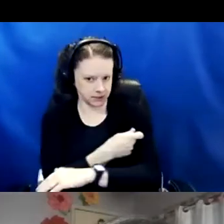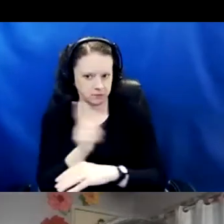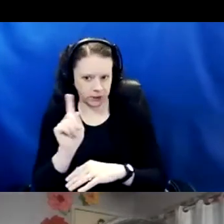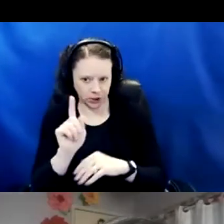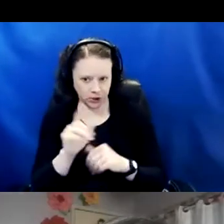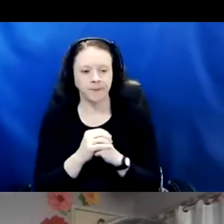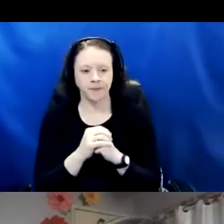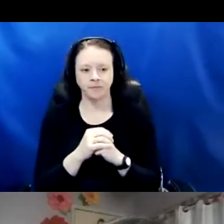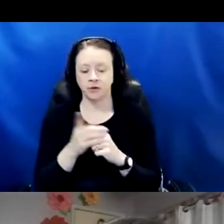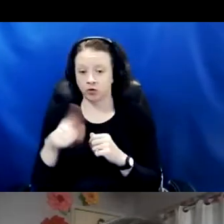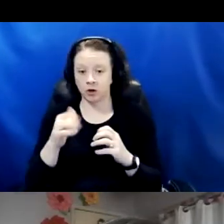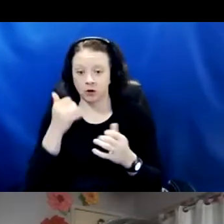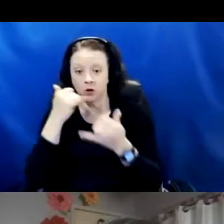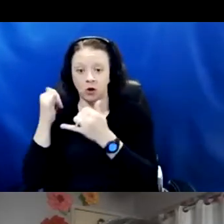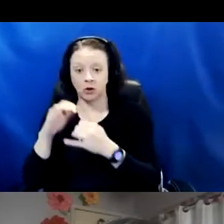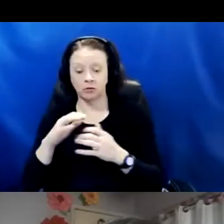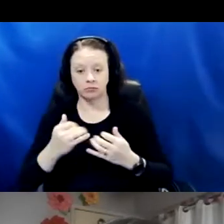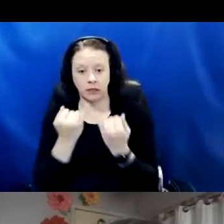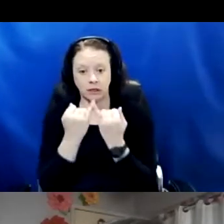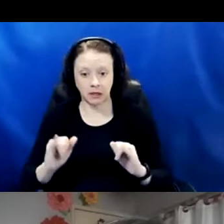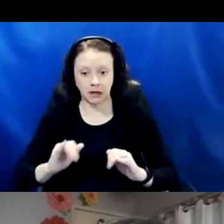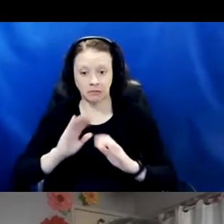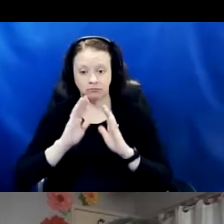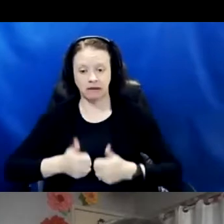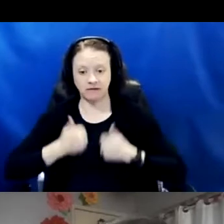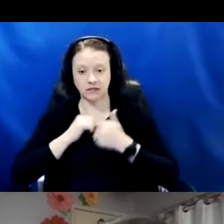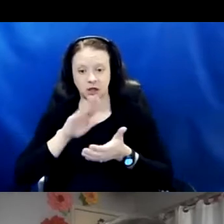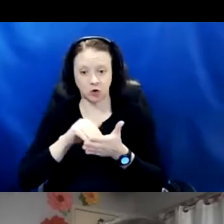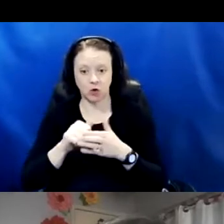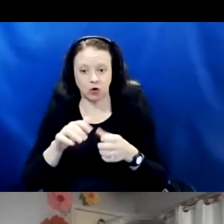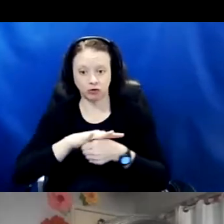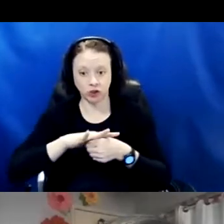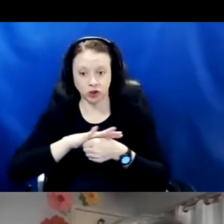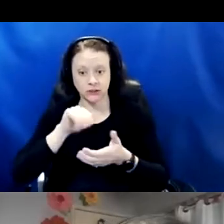So you can call the independent living center or the regional center in your area and ask questions